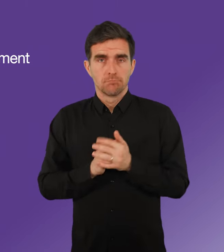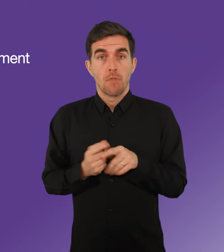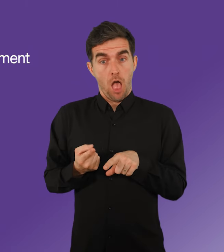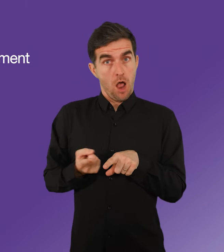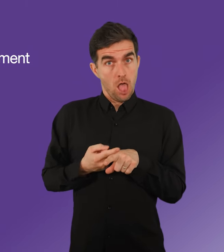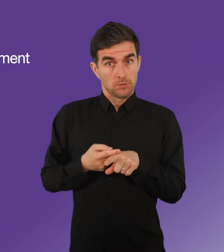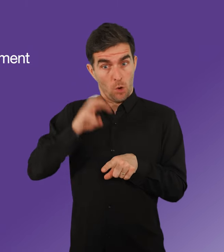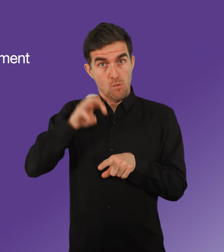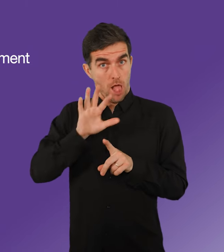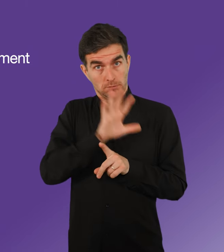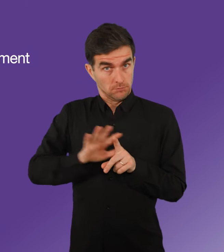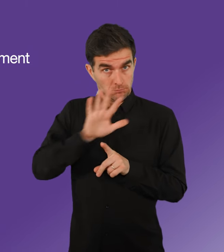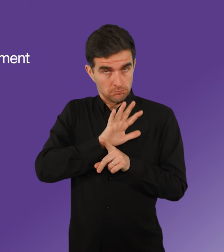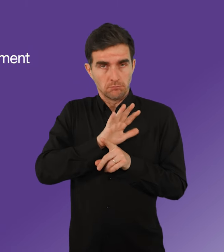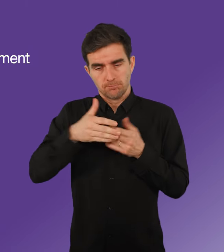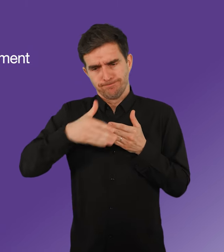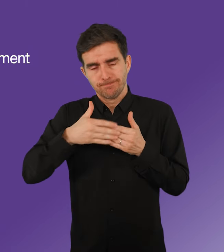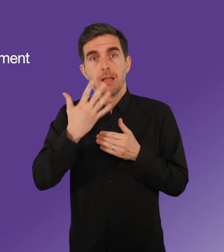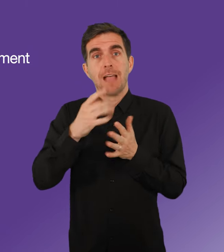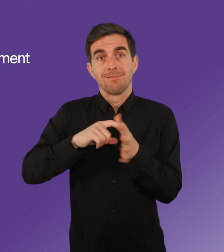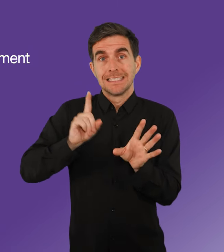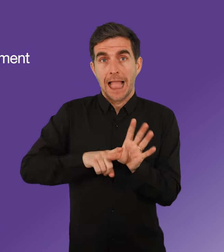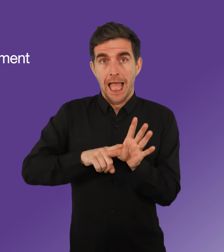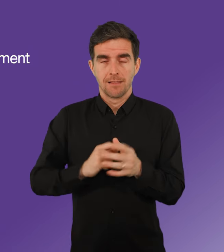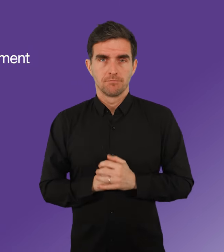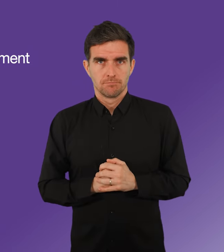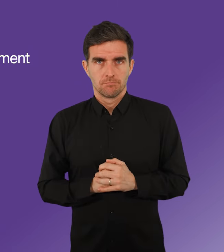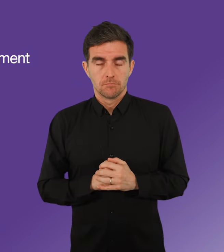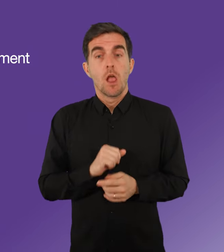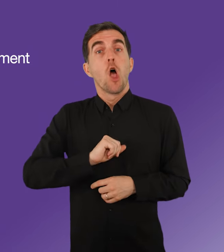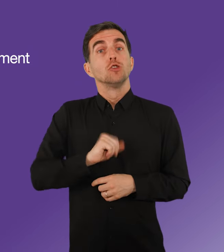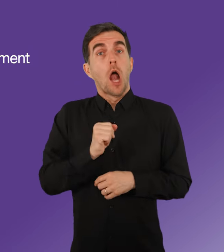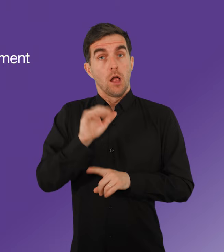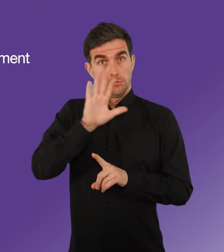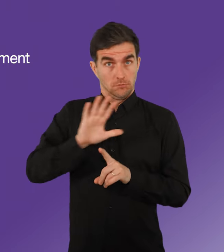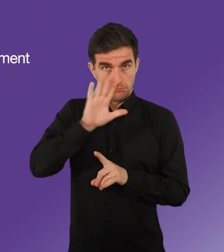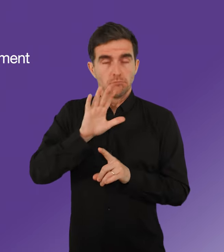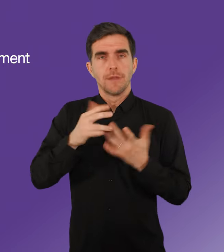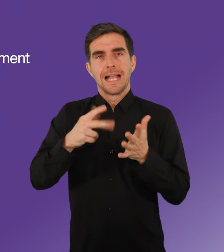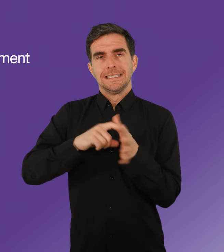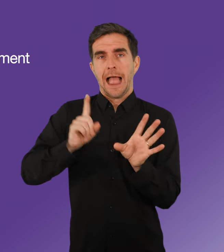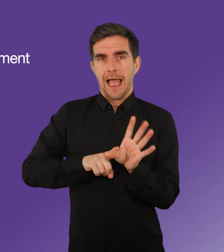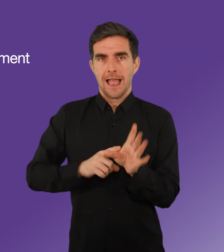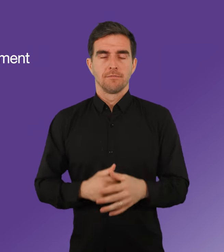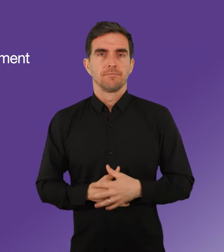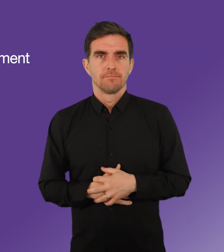• 5 days in England and Wales • 8 days in Scotland.